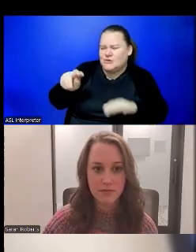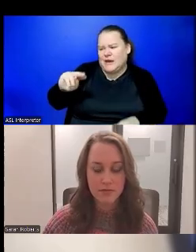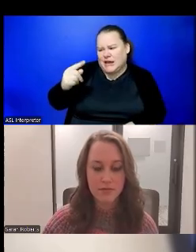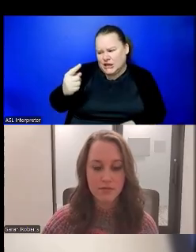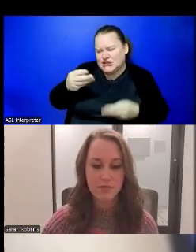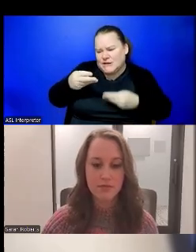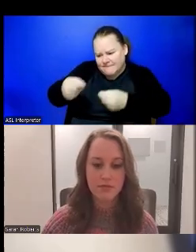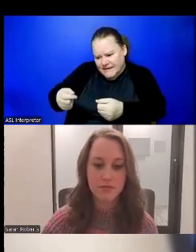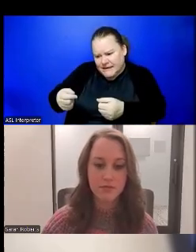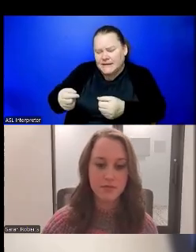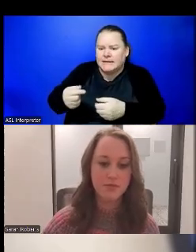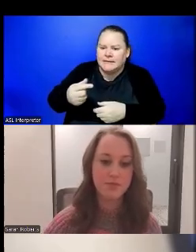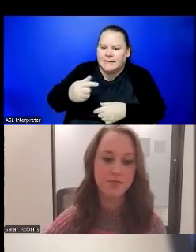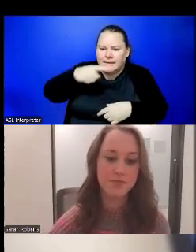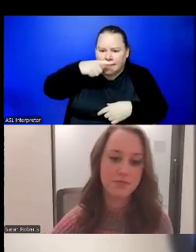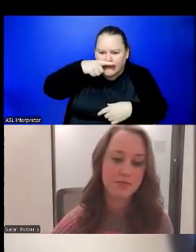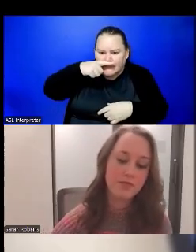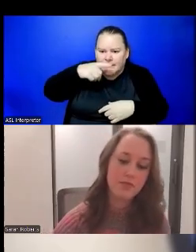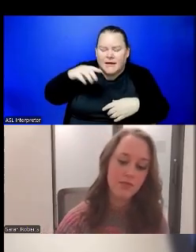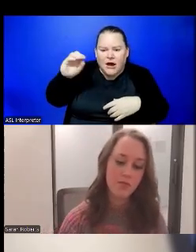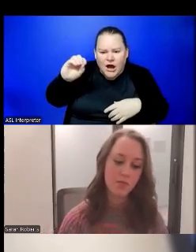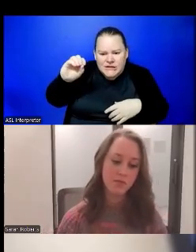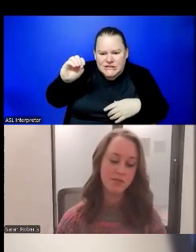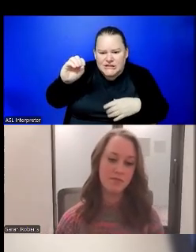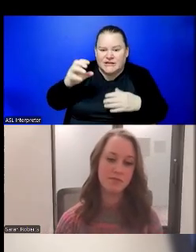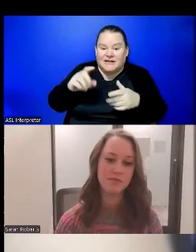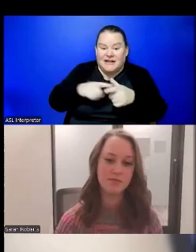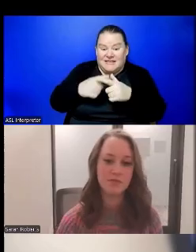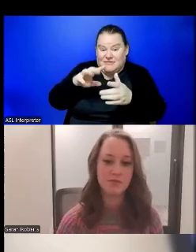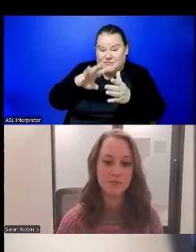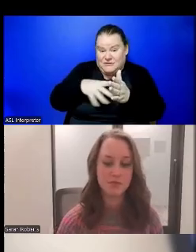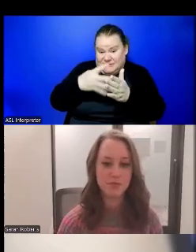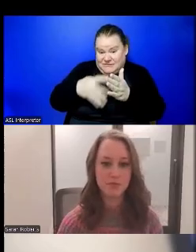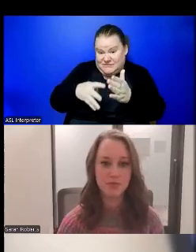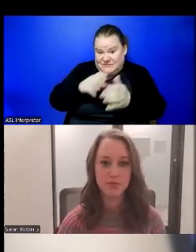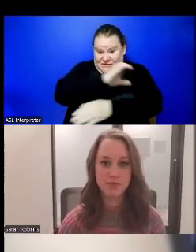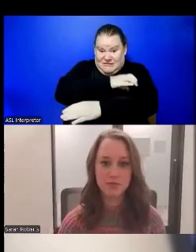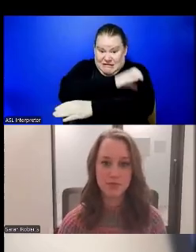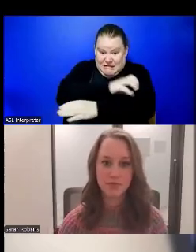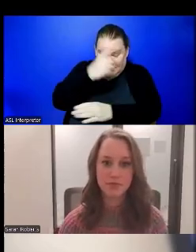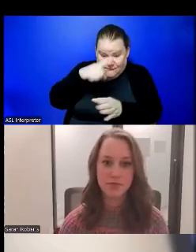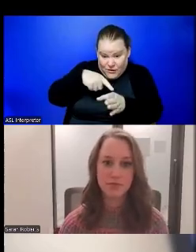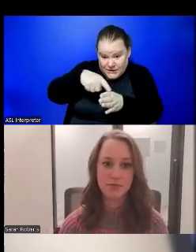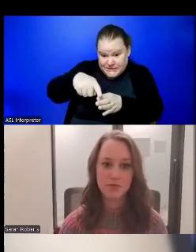oxygen, and let's get you scheduled in the clinics for some of these specialists that can help take care of the